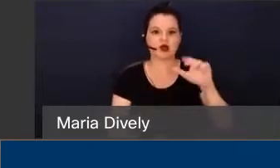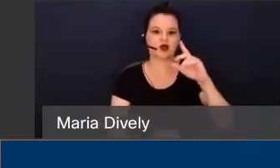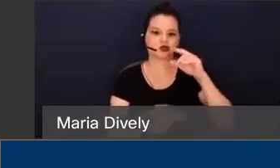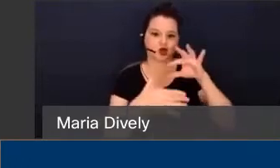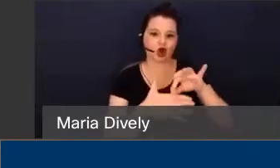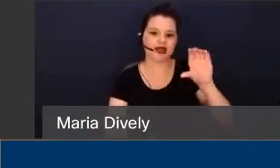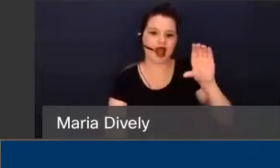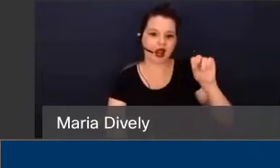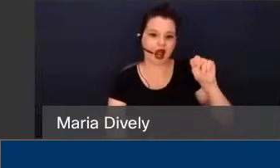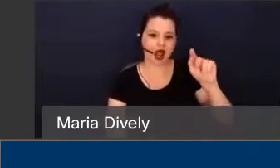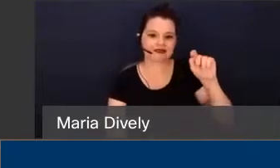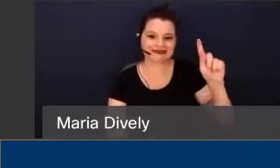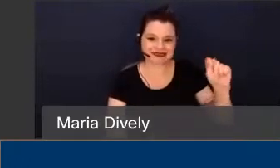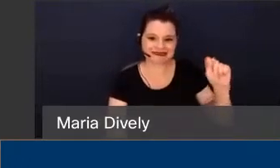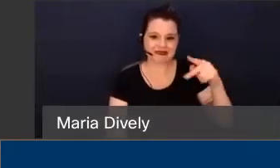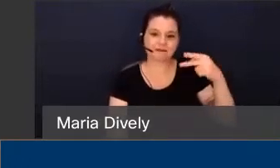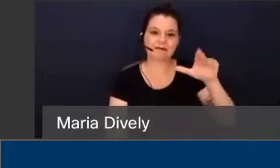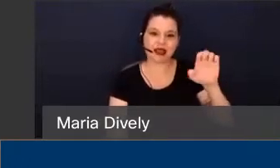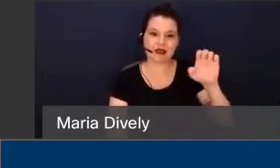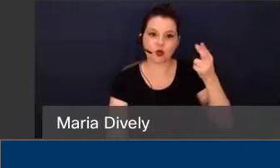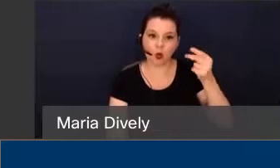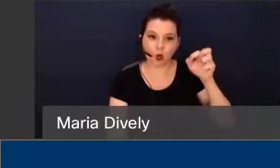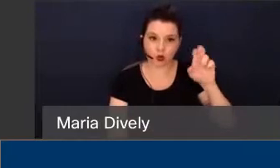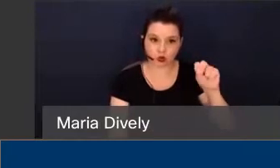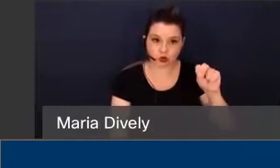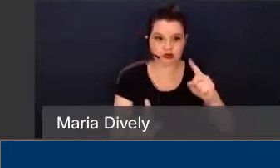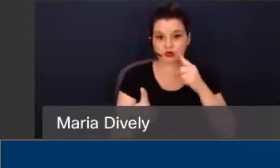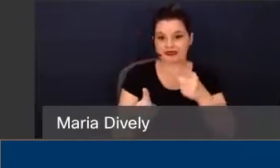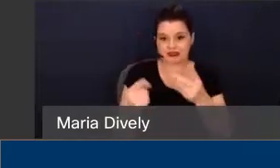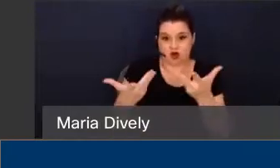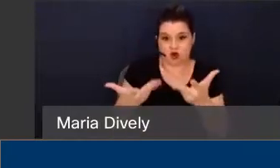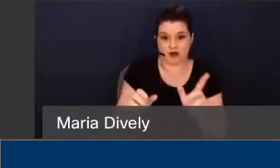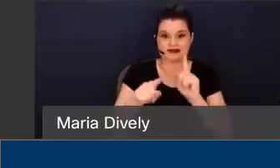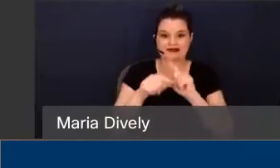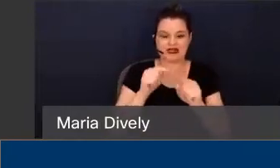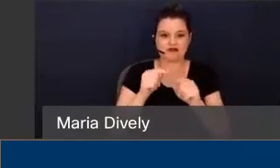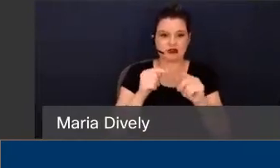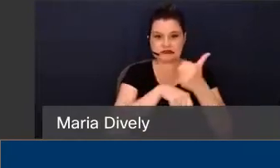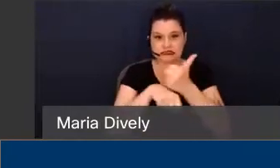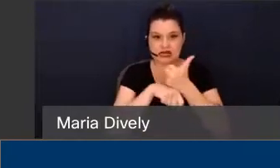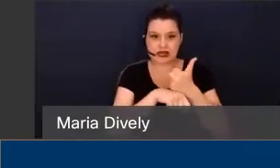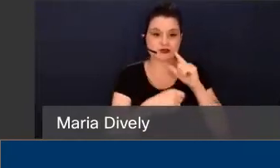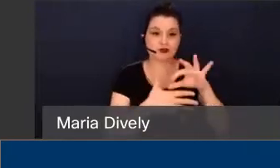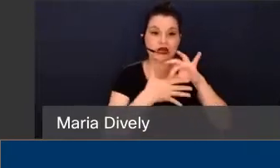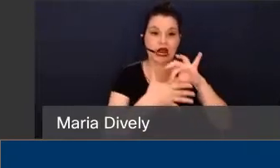Well, these pre-designed slide layouts are a chocked full of different combinations of content placeholders.